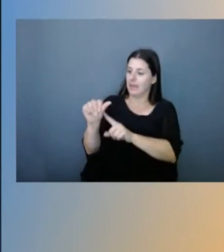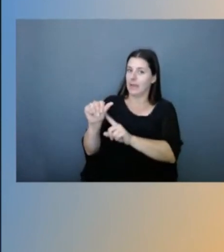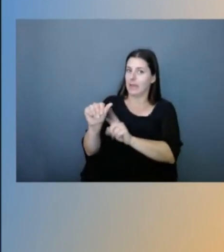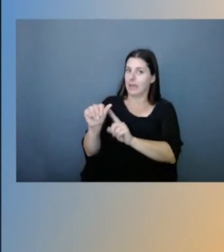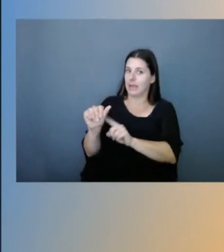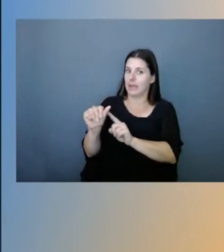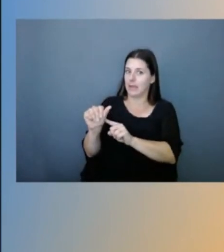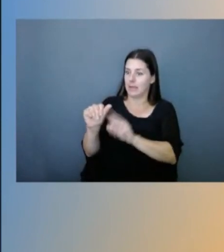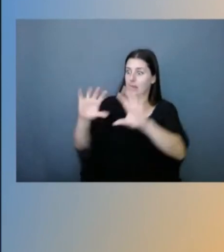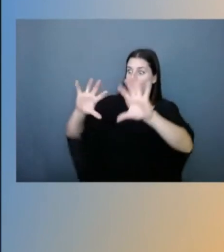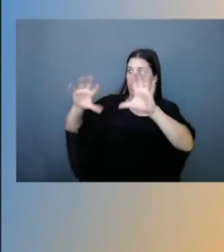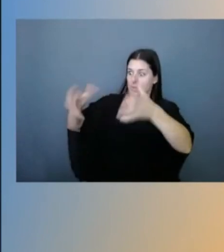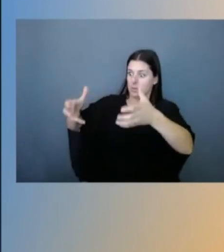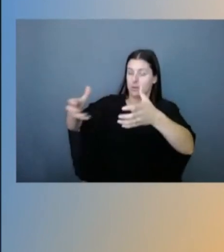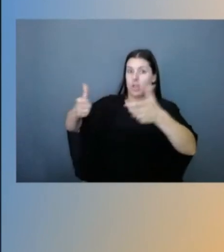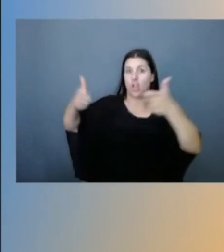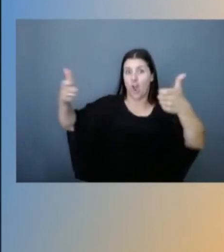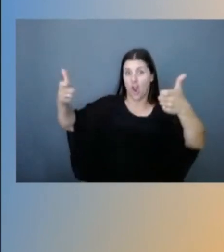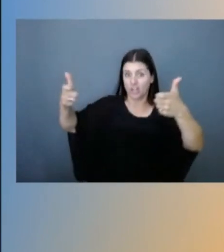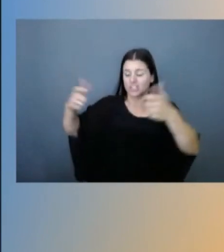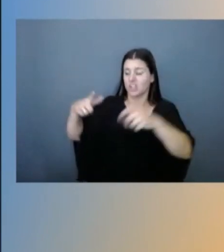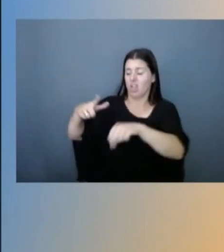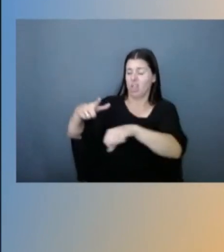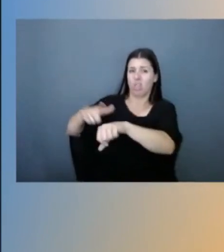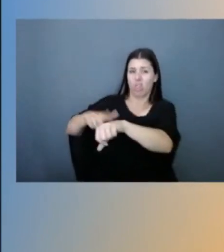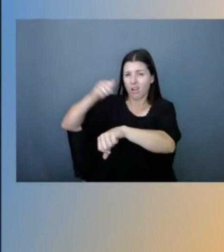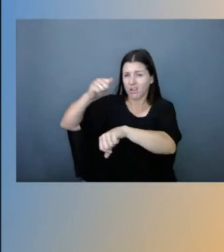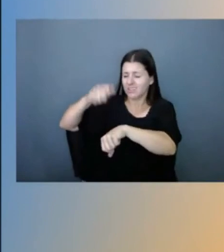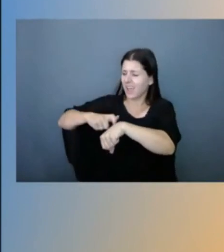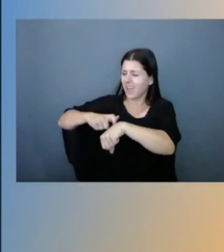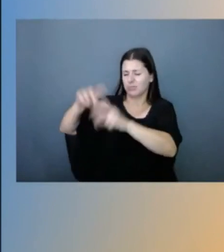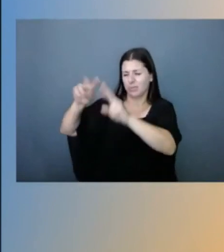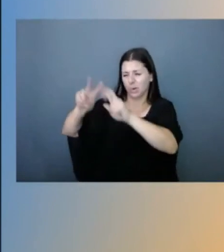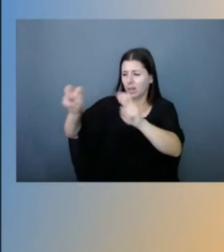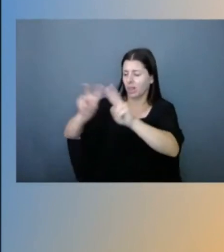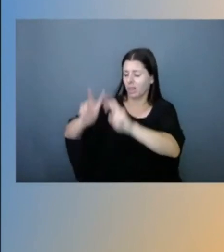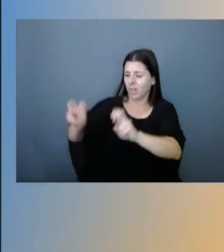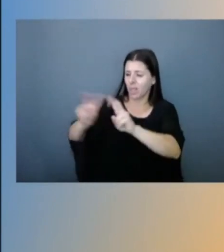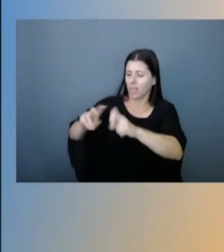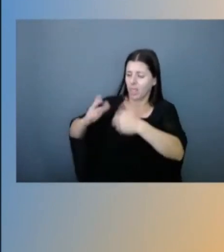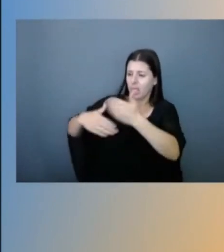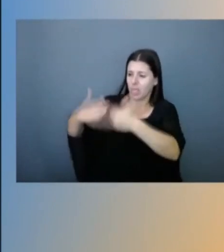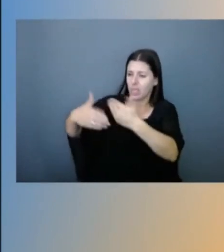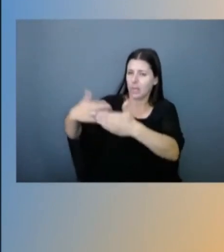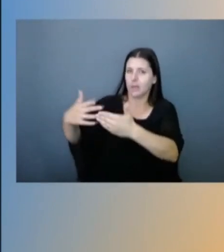it's the length of time it takes to do something with it. This Sustainability Data Initiative